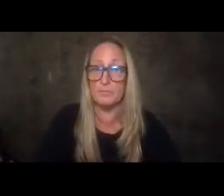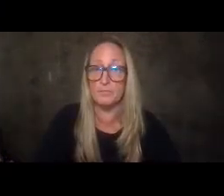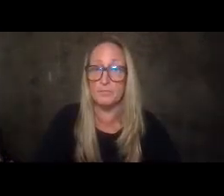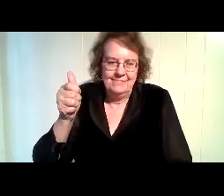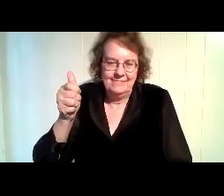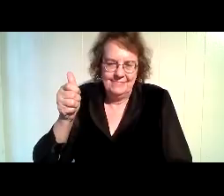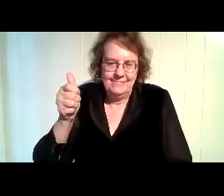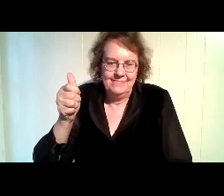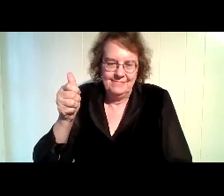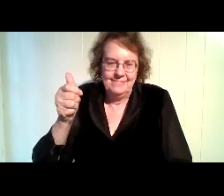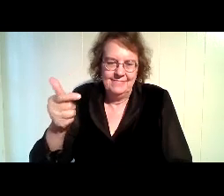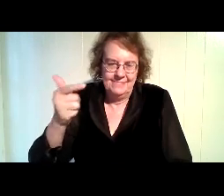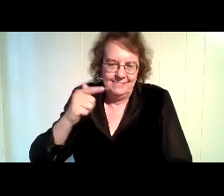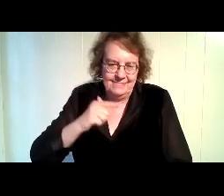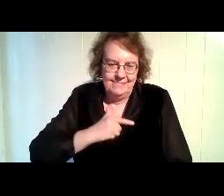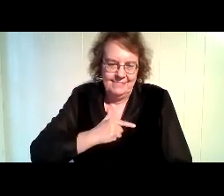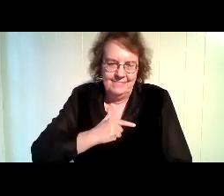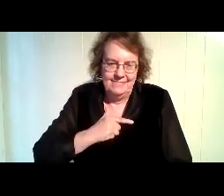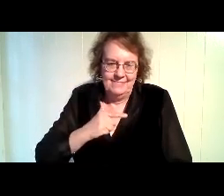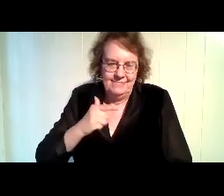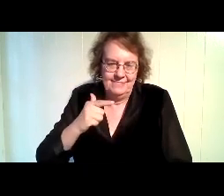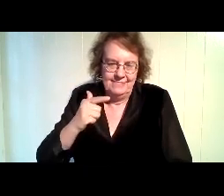There we go. I know my screen does go dark for a second.